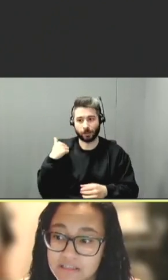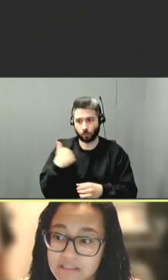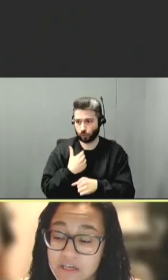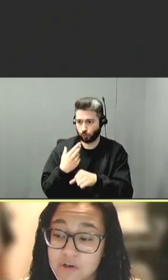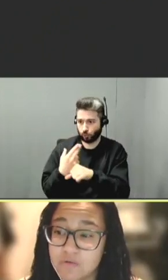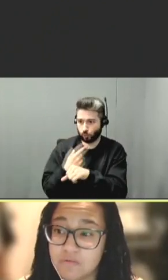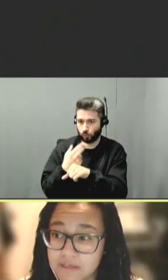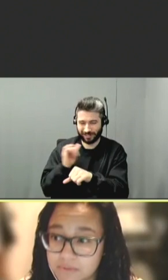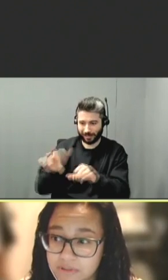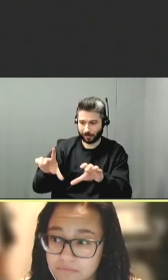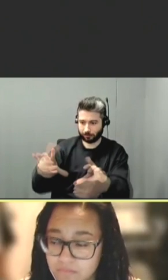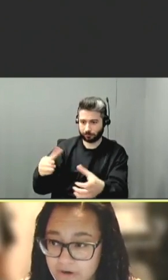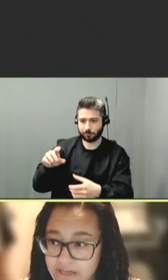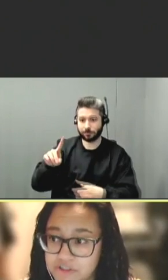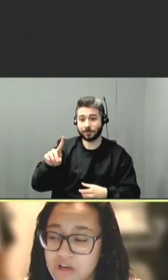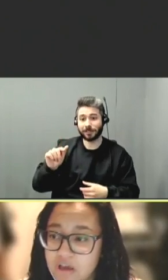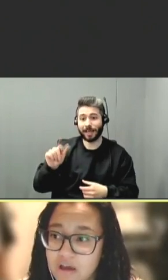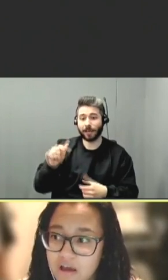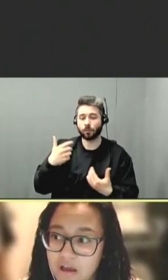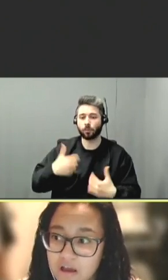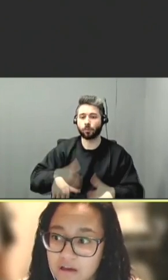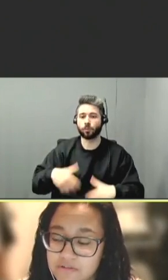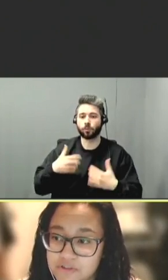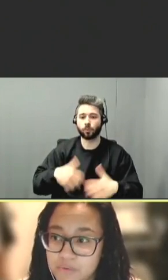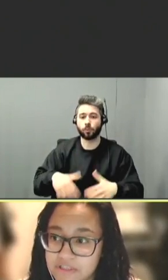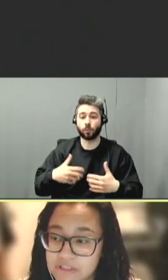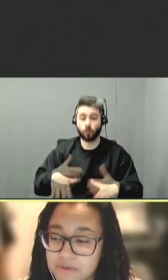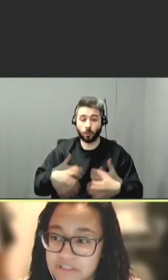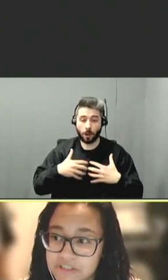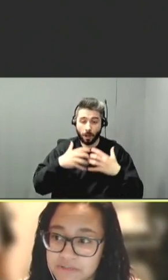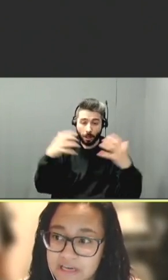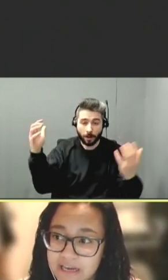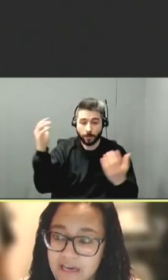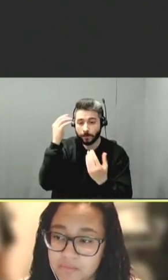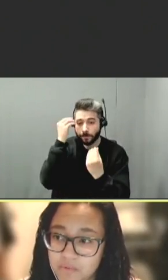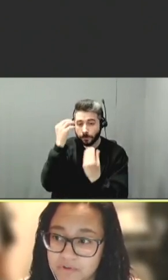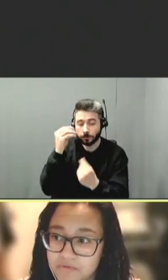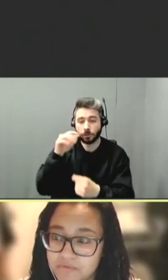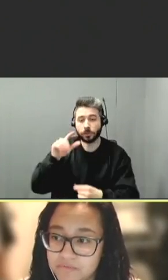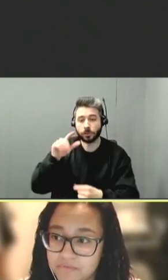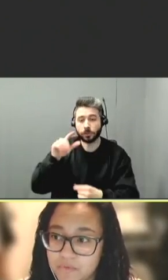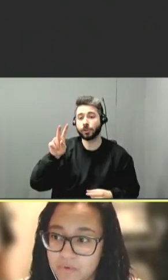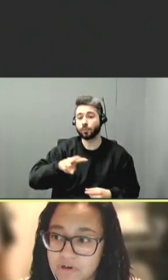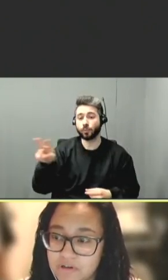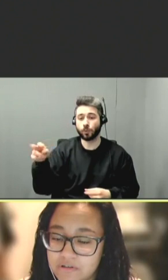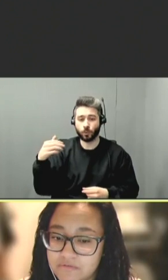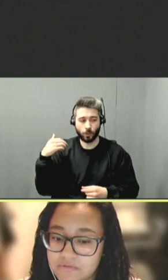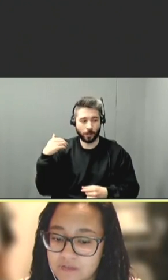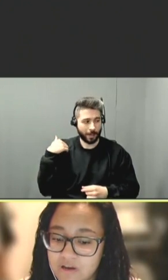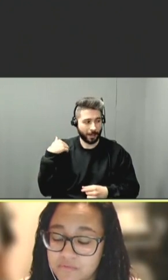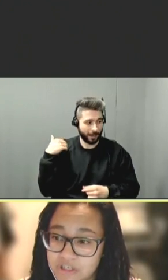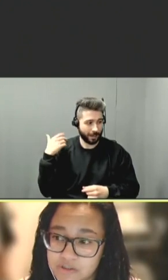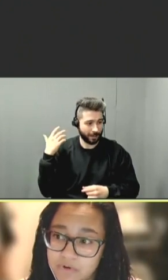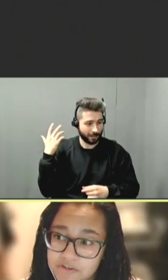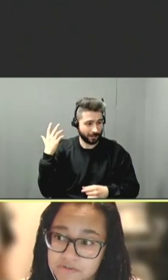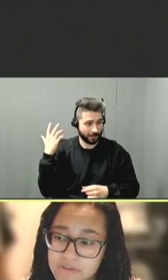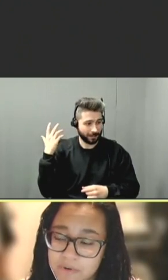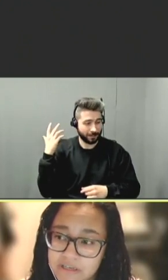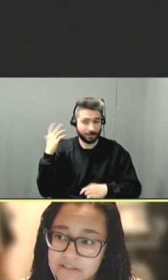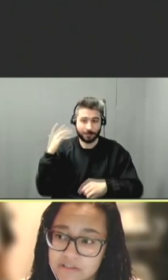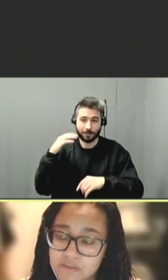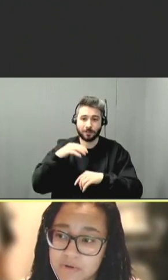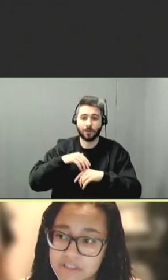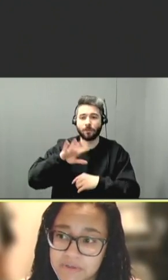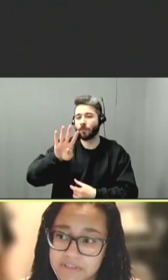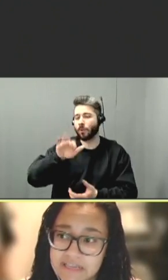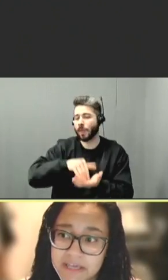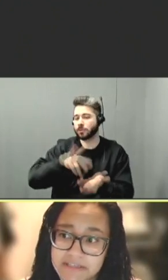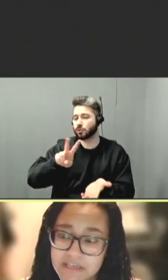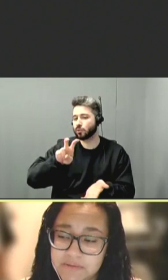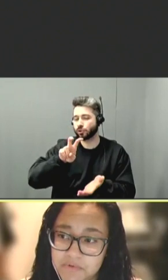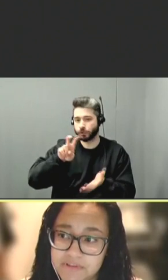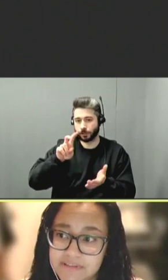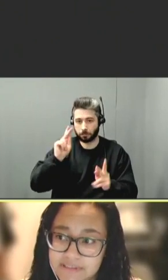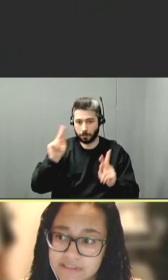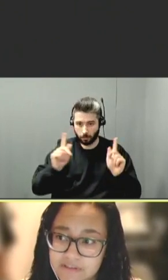it's incredibly rich. The 2022 data had more than 4200 respondents. The 2020 dataset has more than